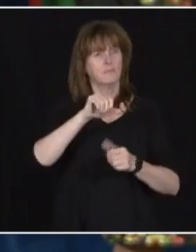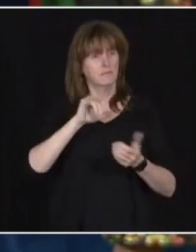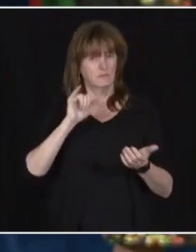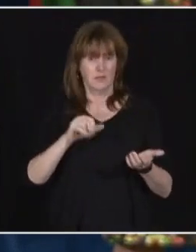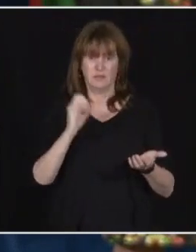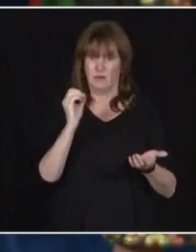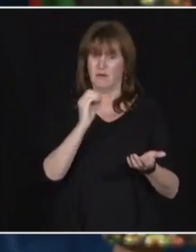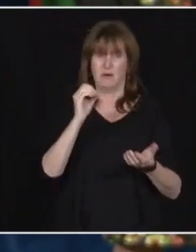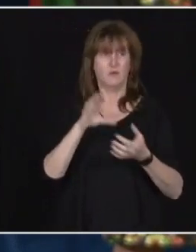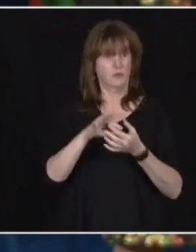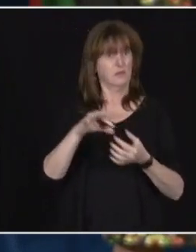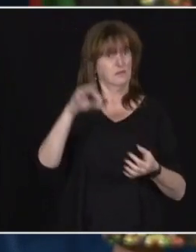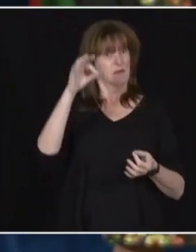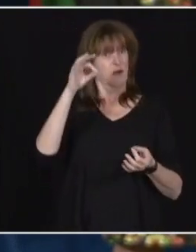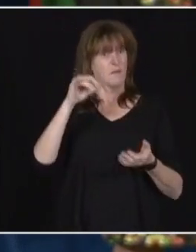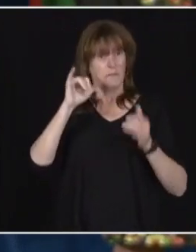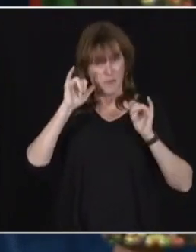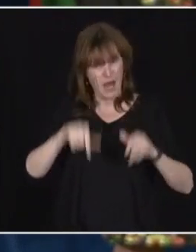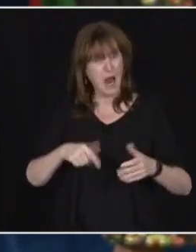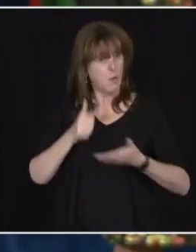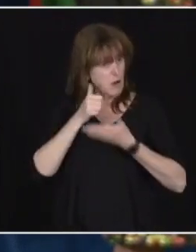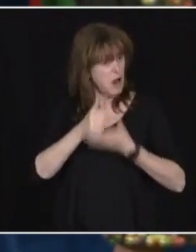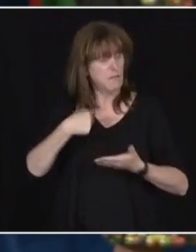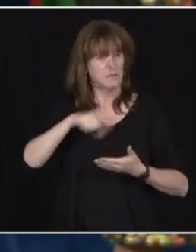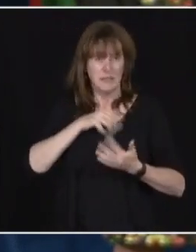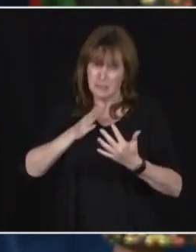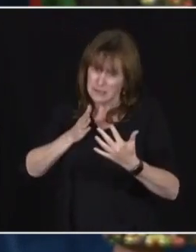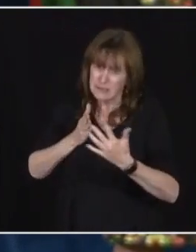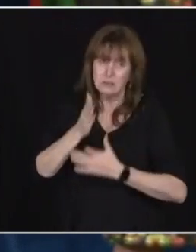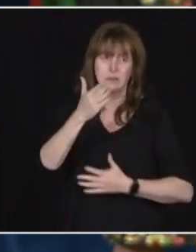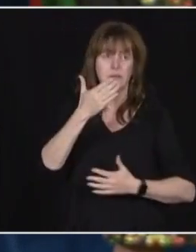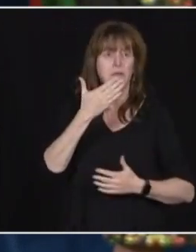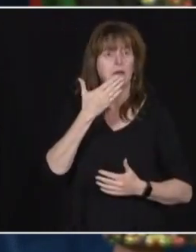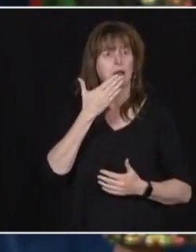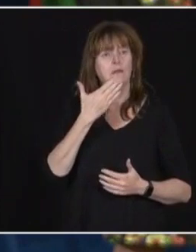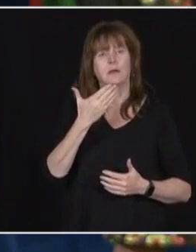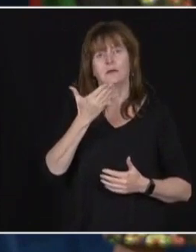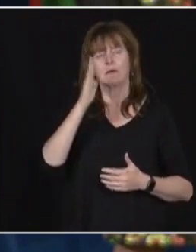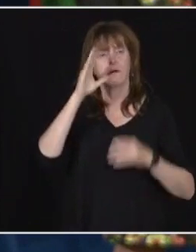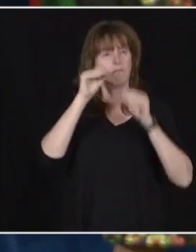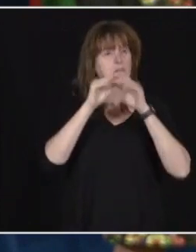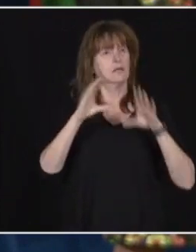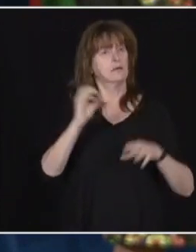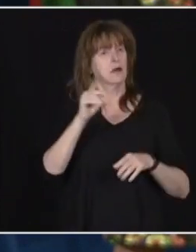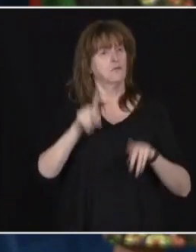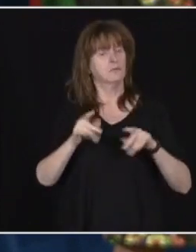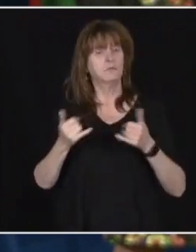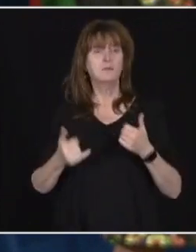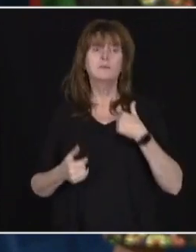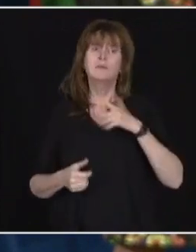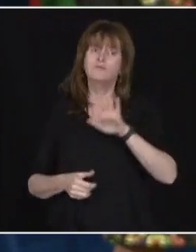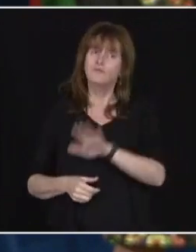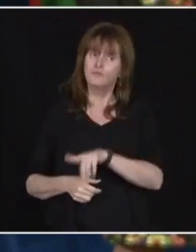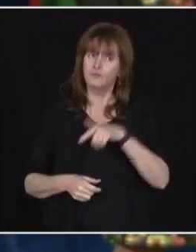This, the Ontario spirit is what will get us through this. Thank you, and God bless